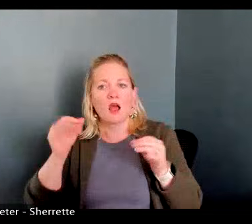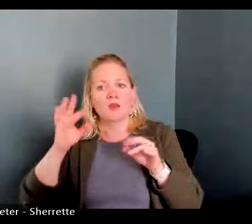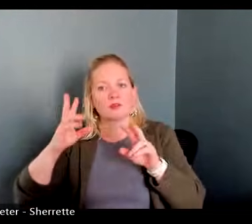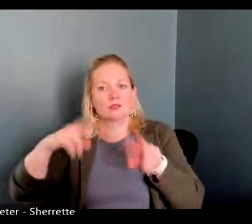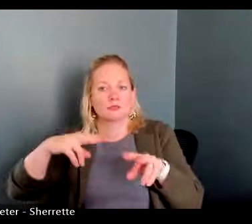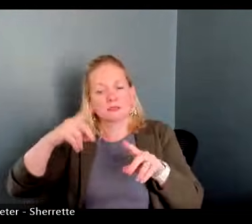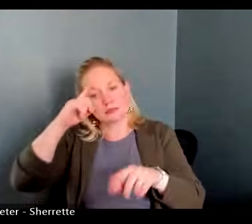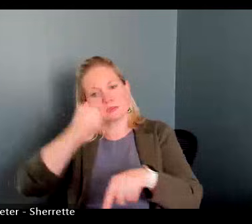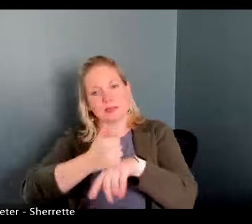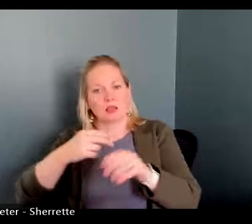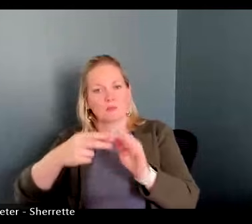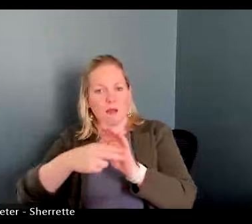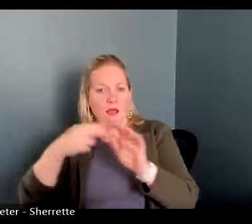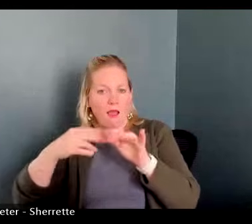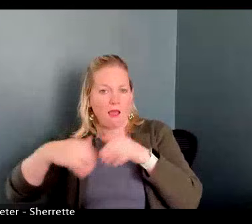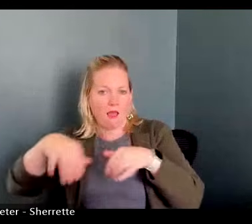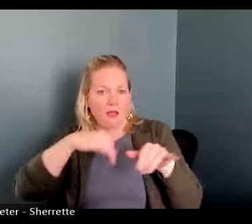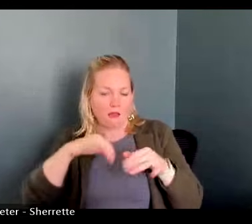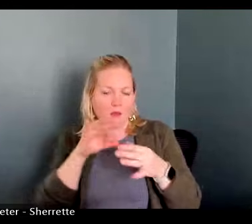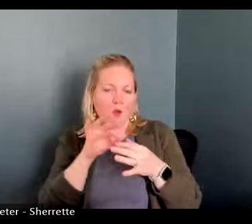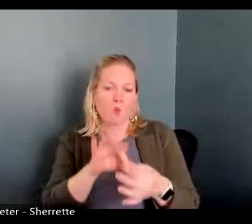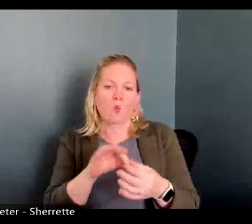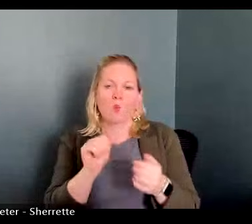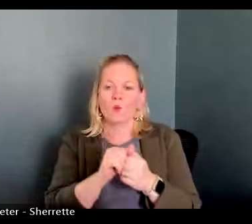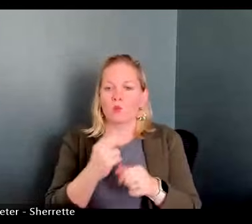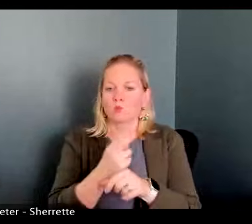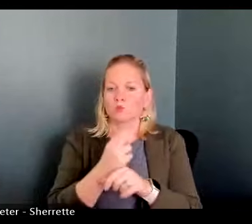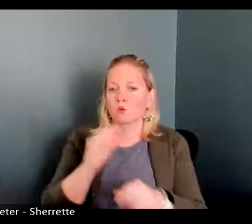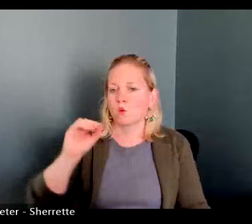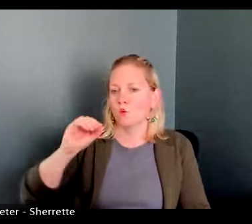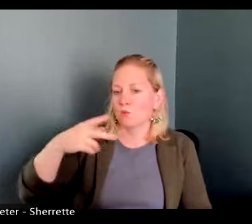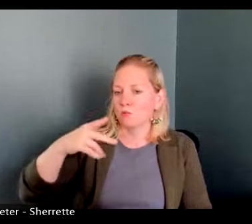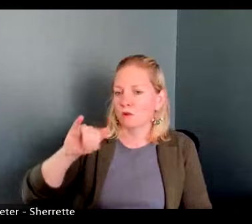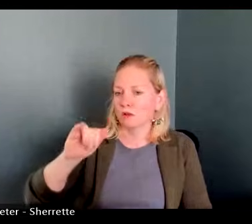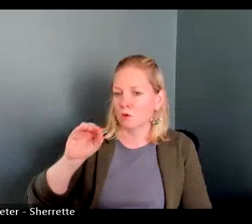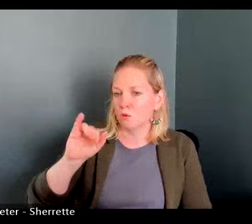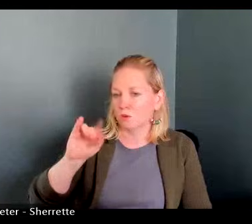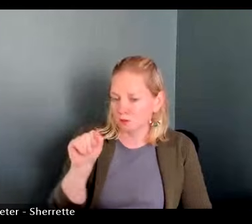have you found that developing a trusting patient provider relationship more difficult?